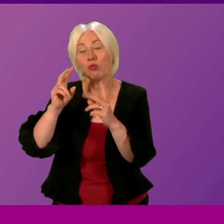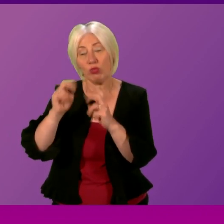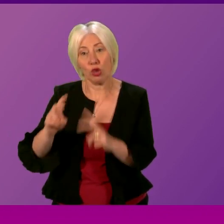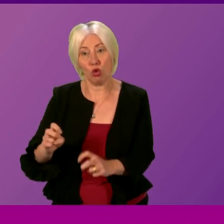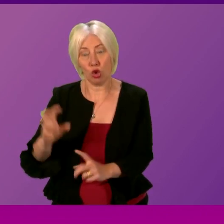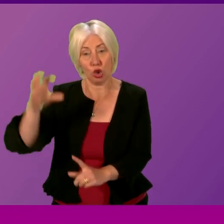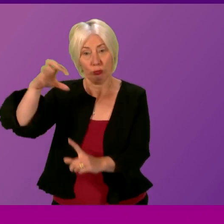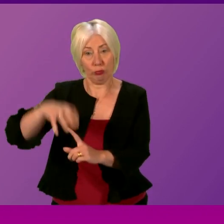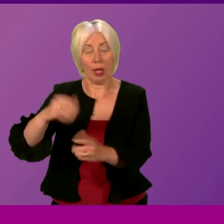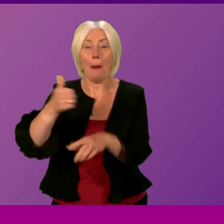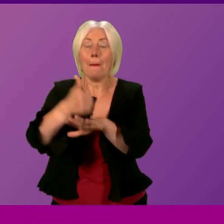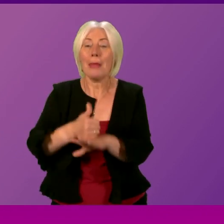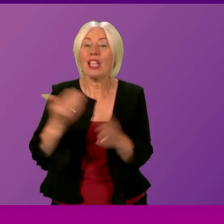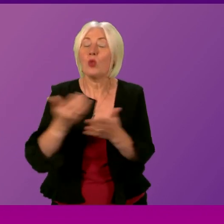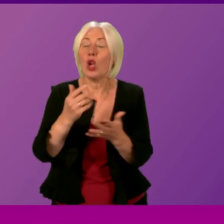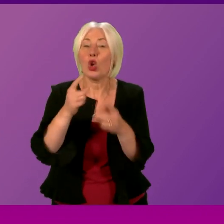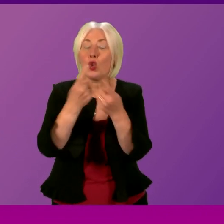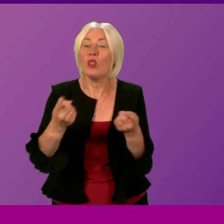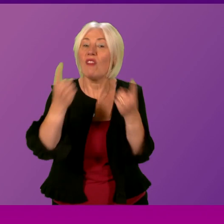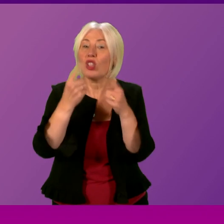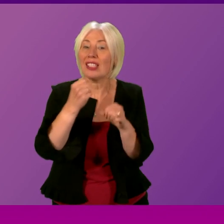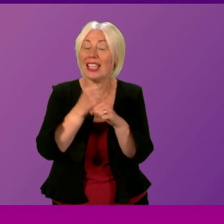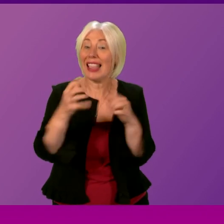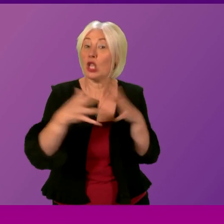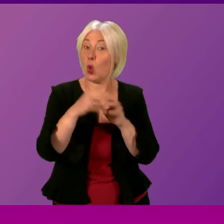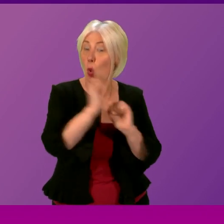at the University of Glasgow’s Garscube campus, in my constituency. The Beatson